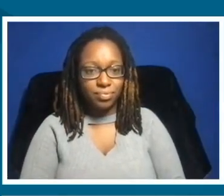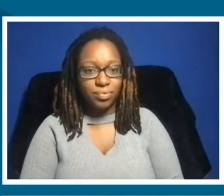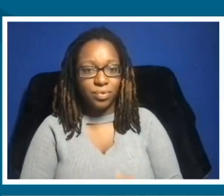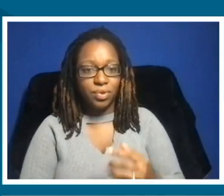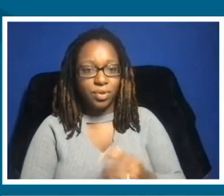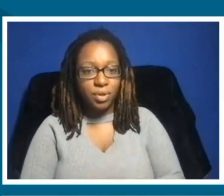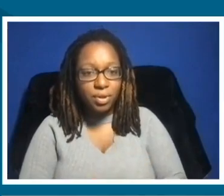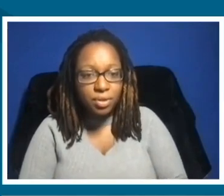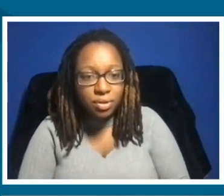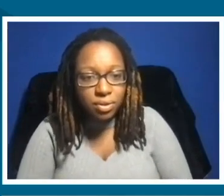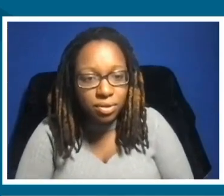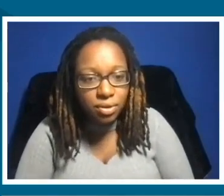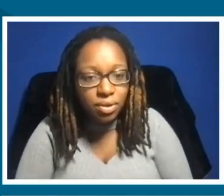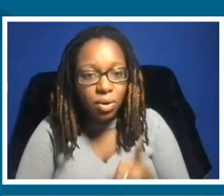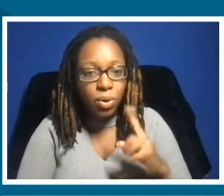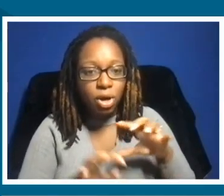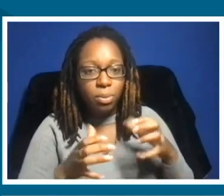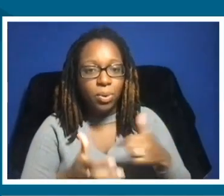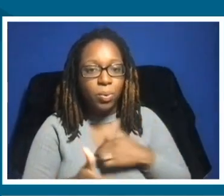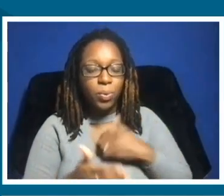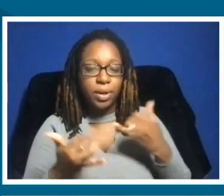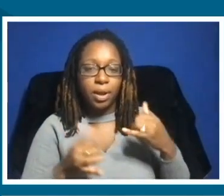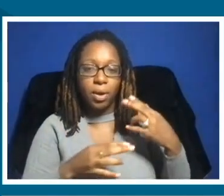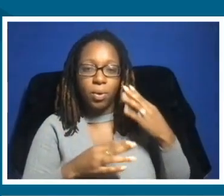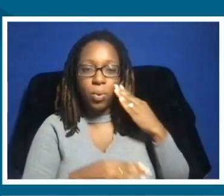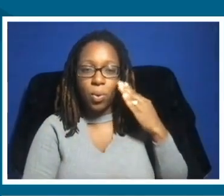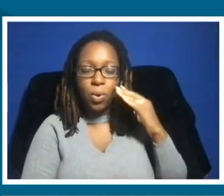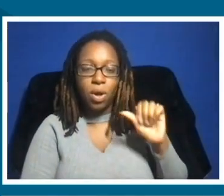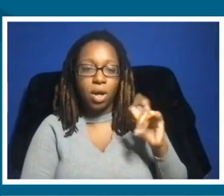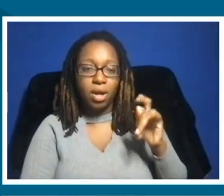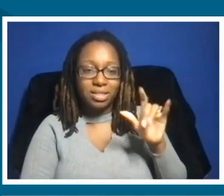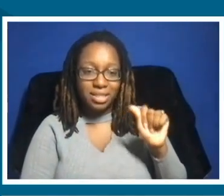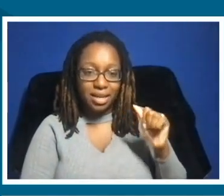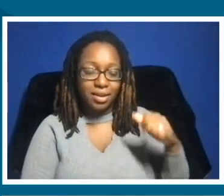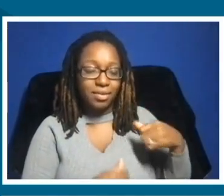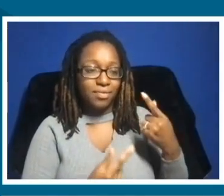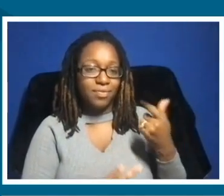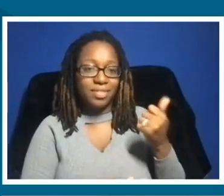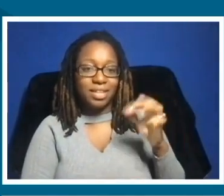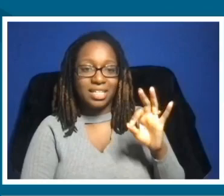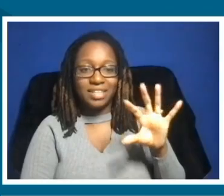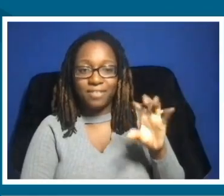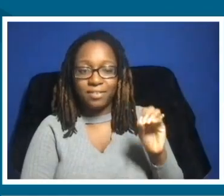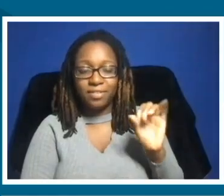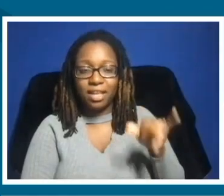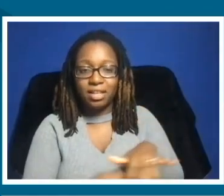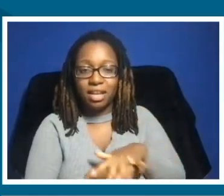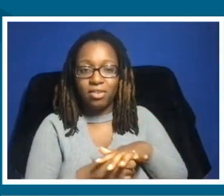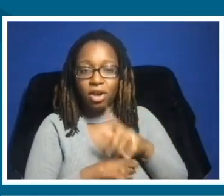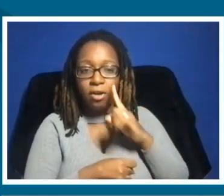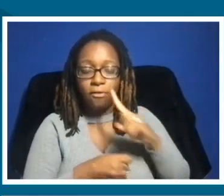know as anacostia until the 1950s morris road was the area